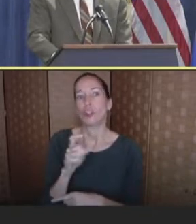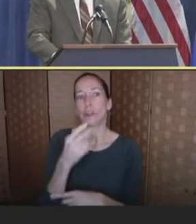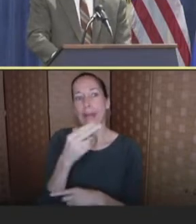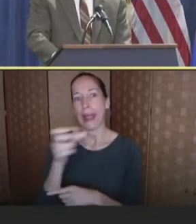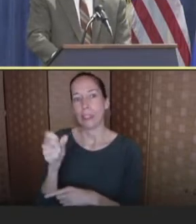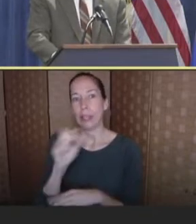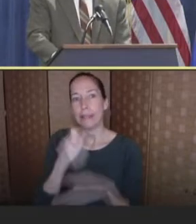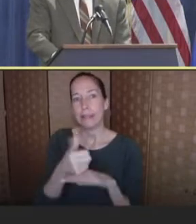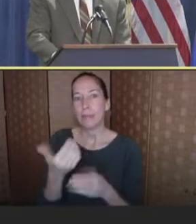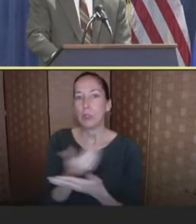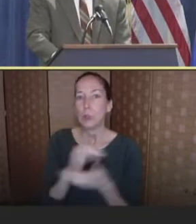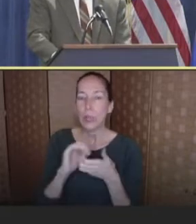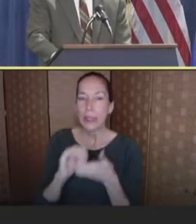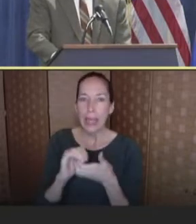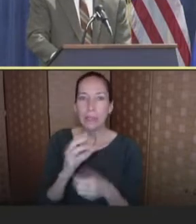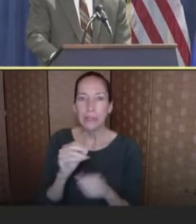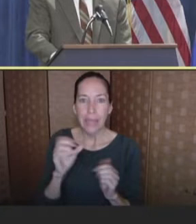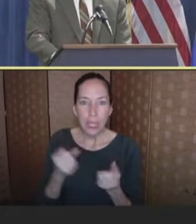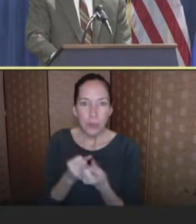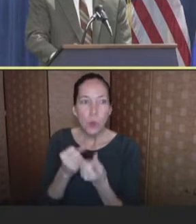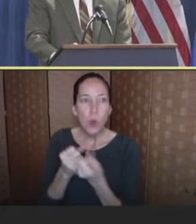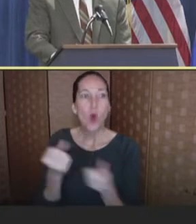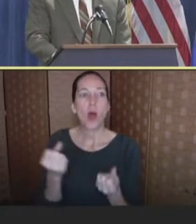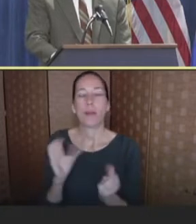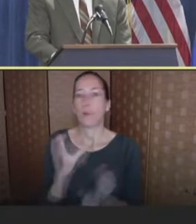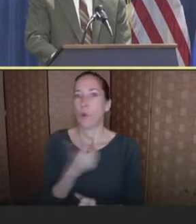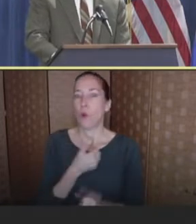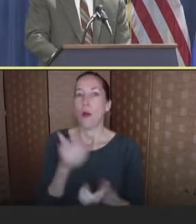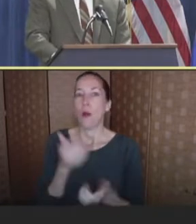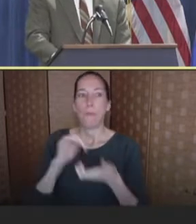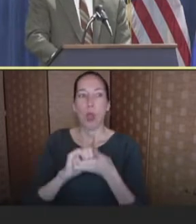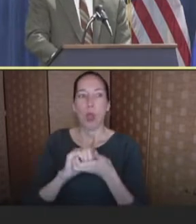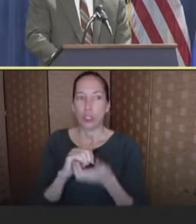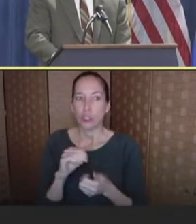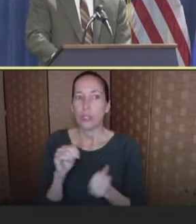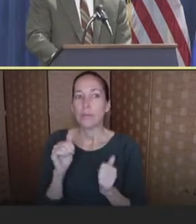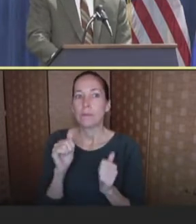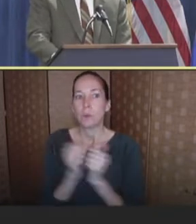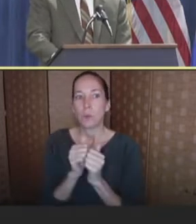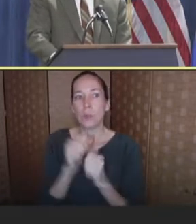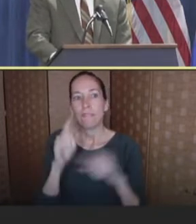of community organizations to bring different perspectives into vaccine discussions and